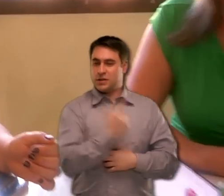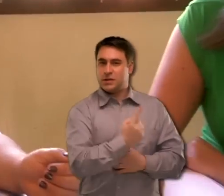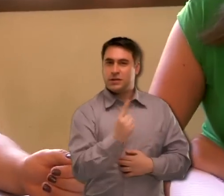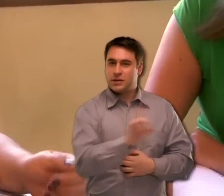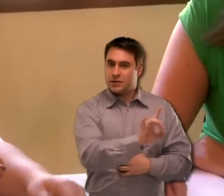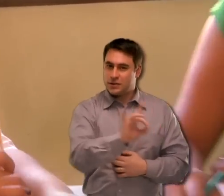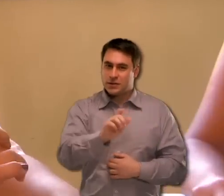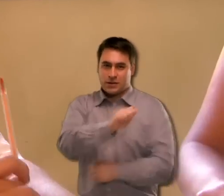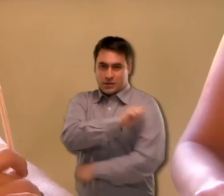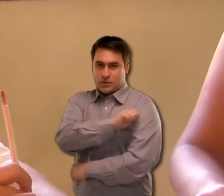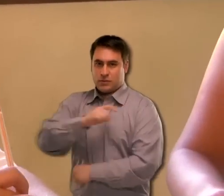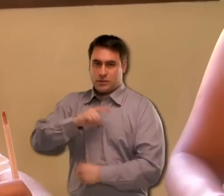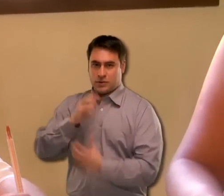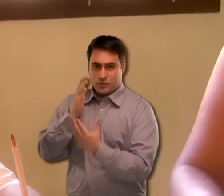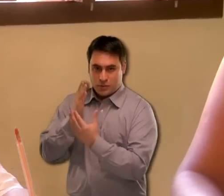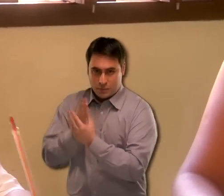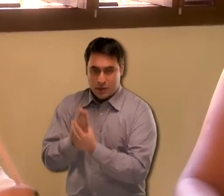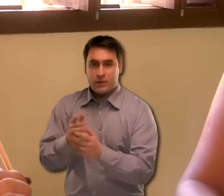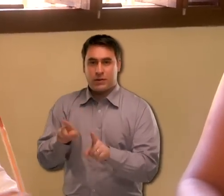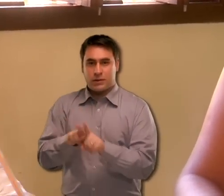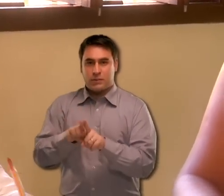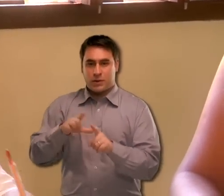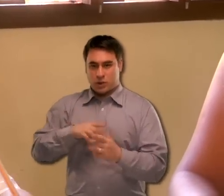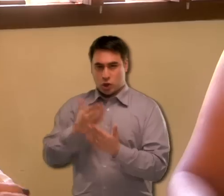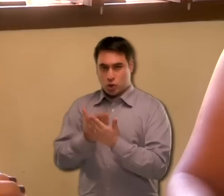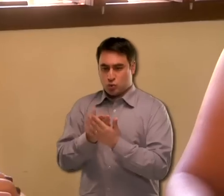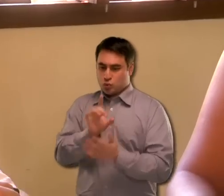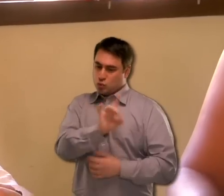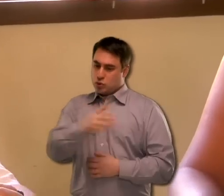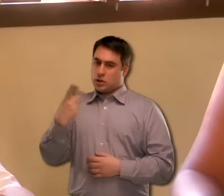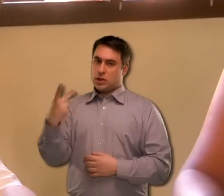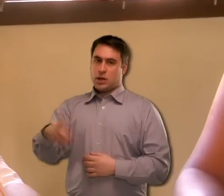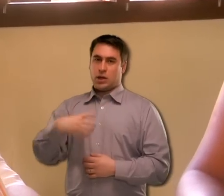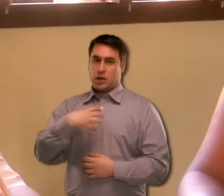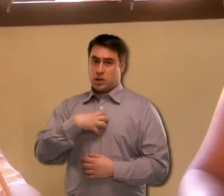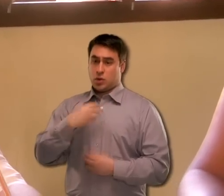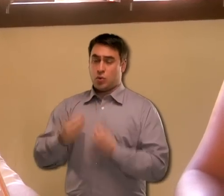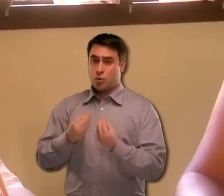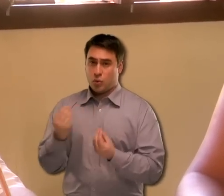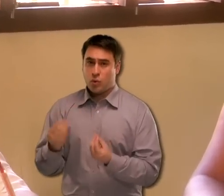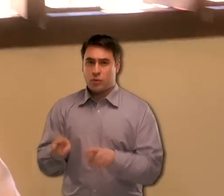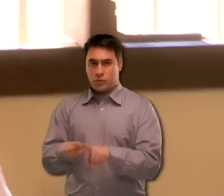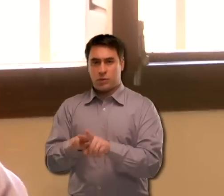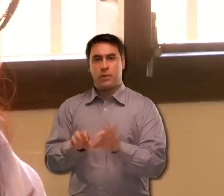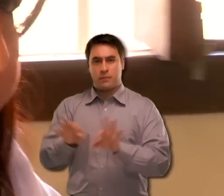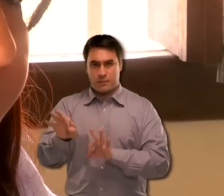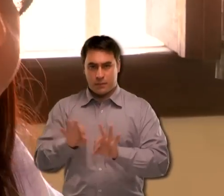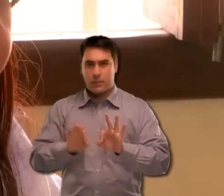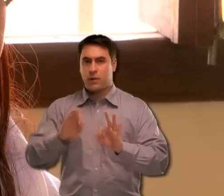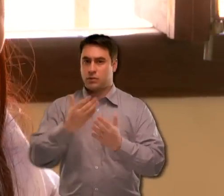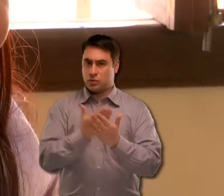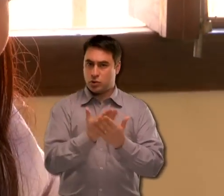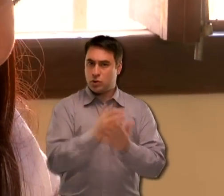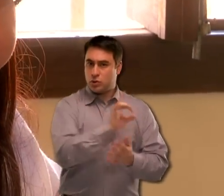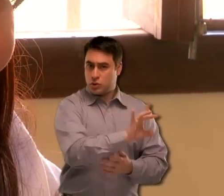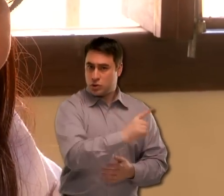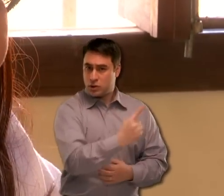Each student has a file with their case study and their lesson plan.